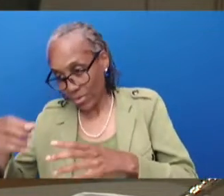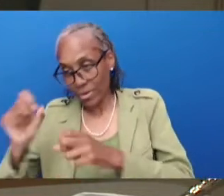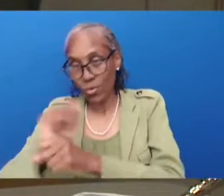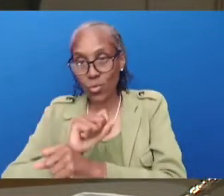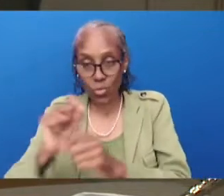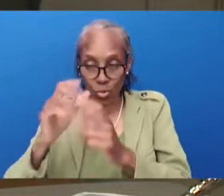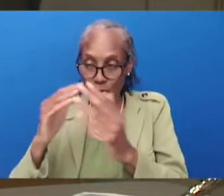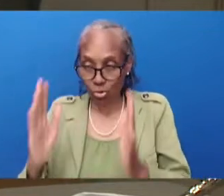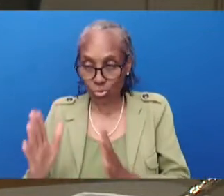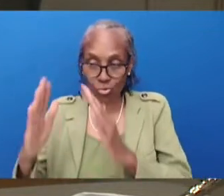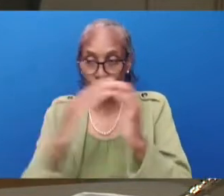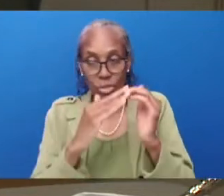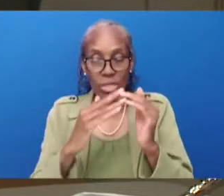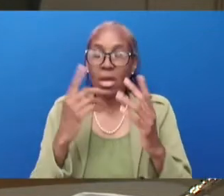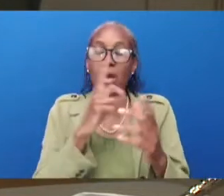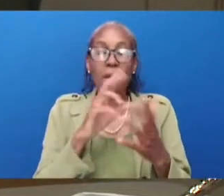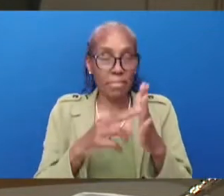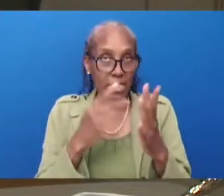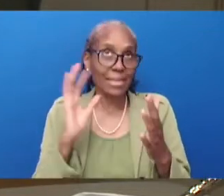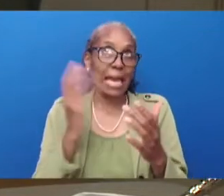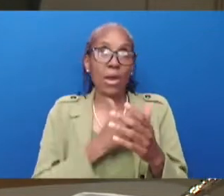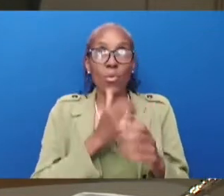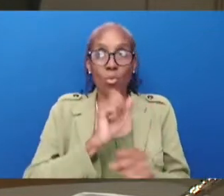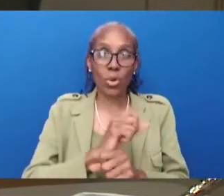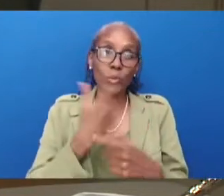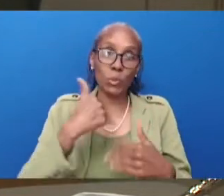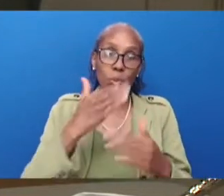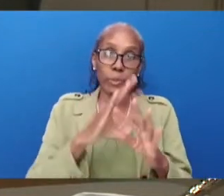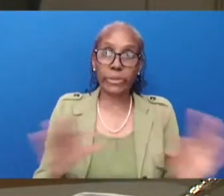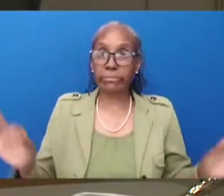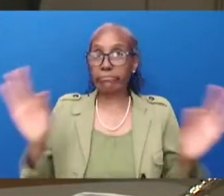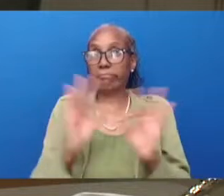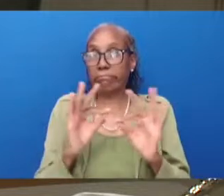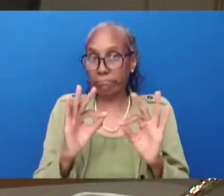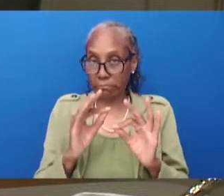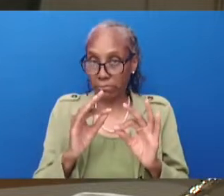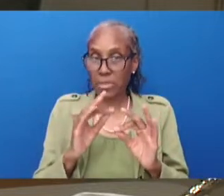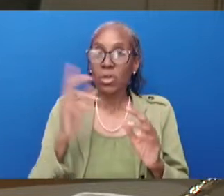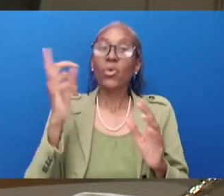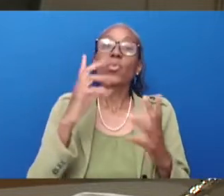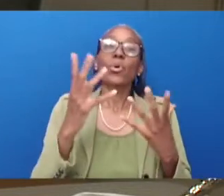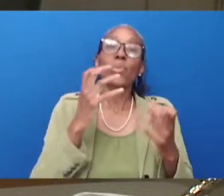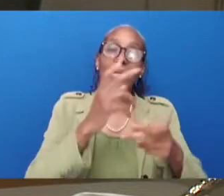REMINDS US THAT OUR WORK